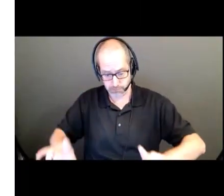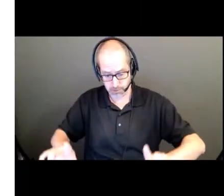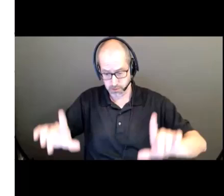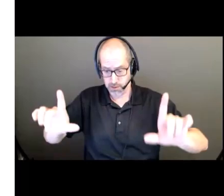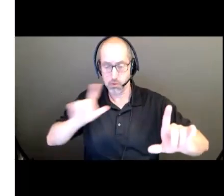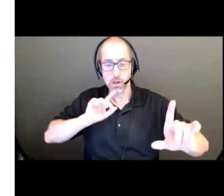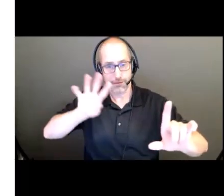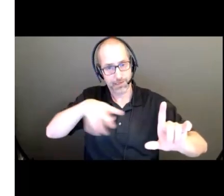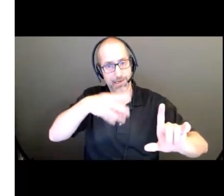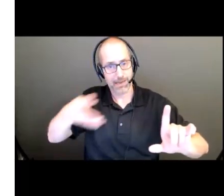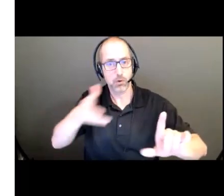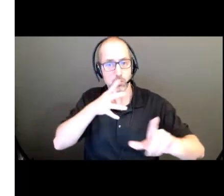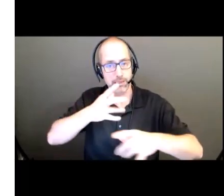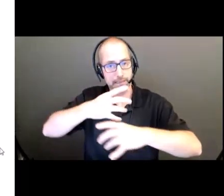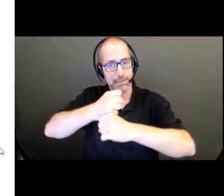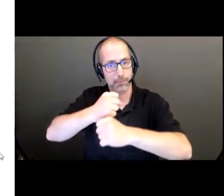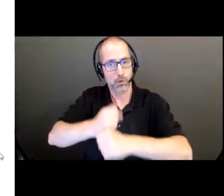we'll see in a moment in the next slide.